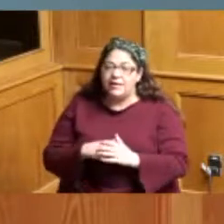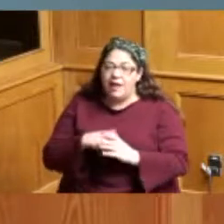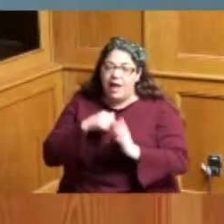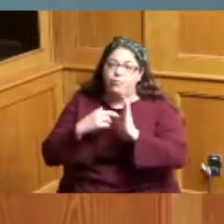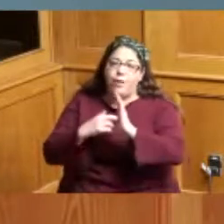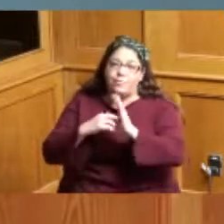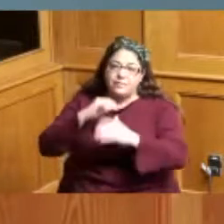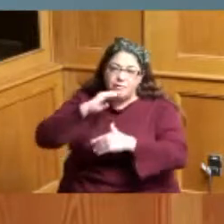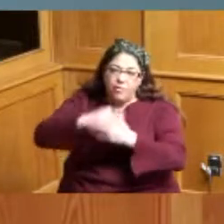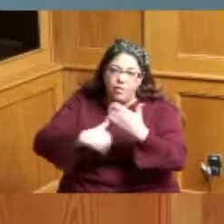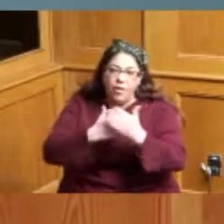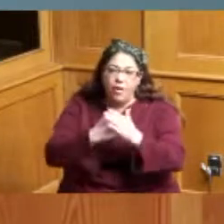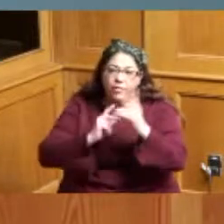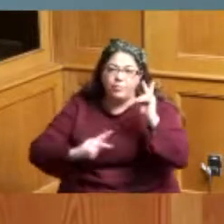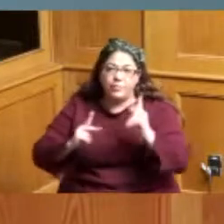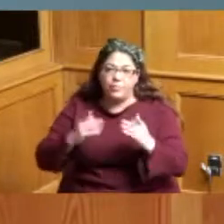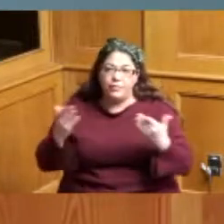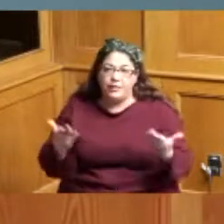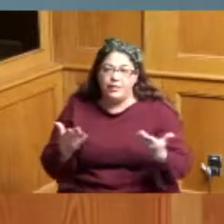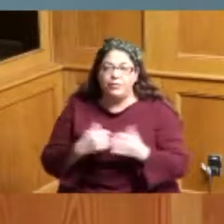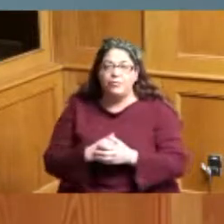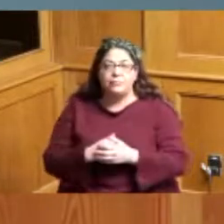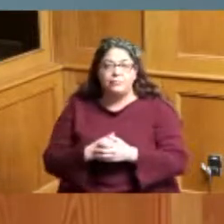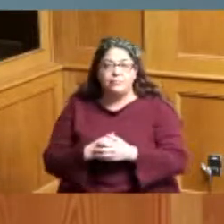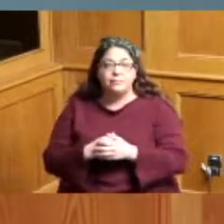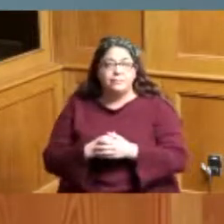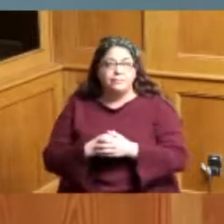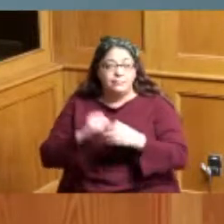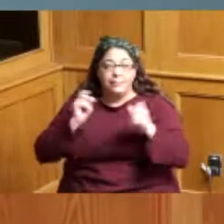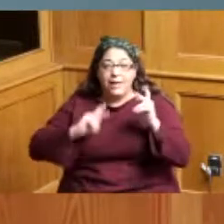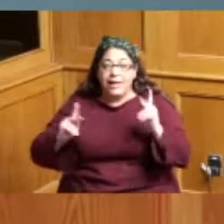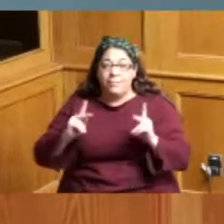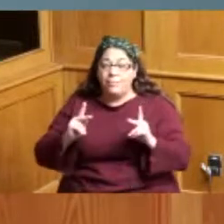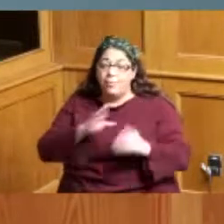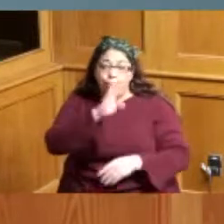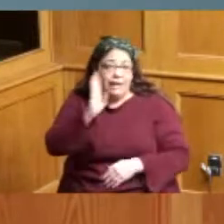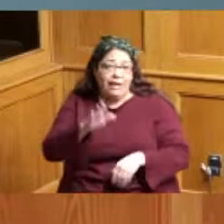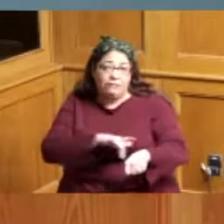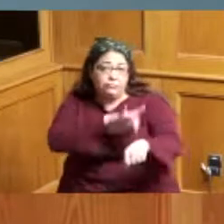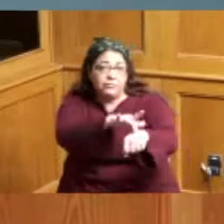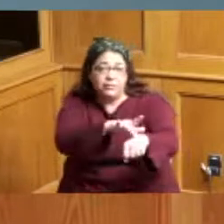lots of people have not even been to the stadium and they see this as an opportunity to go without